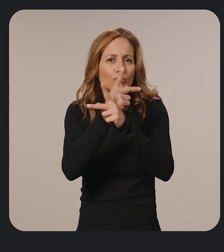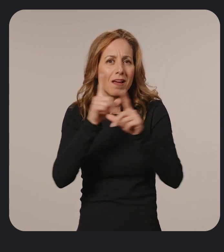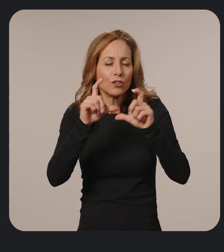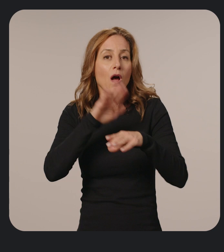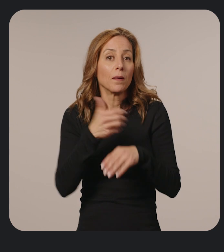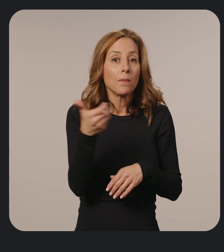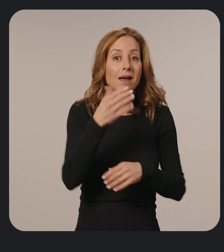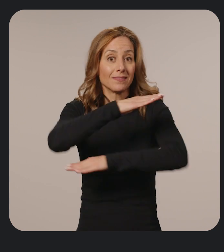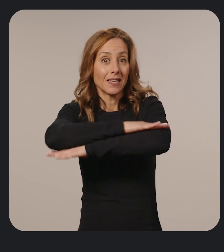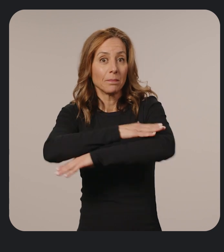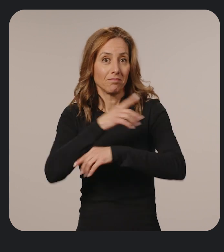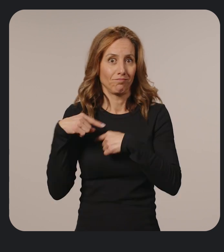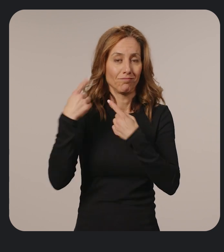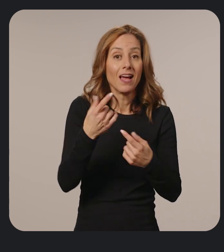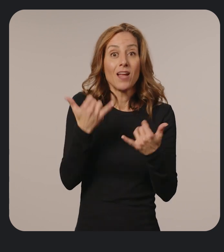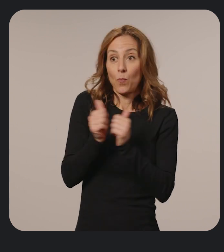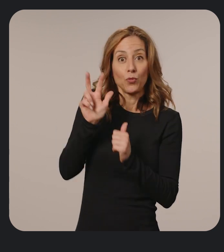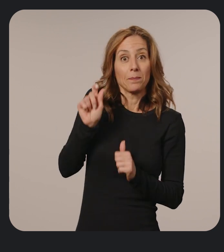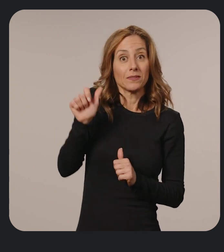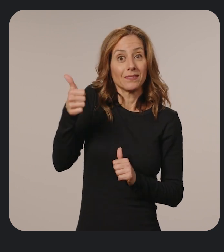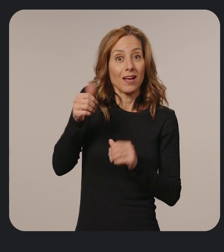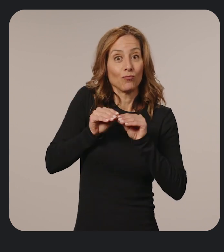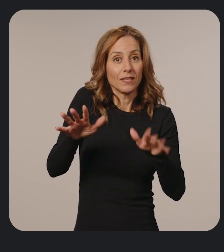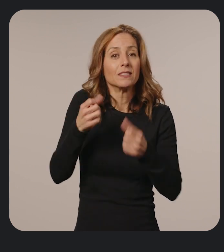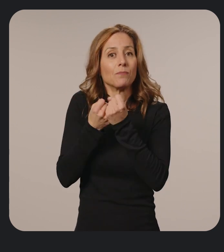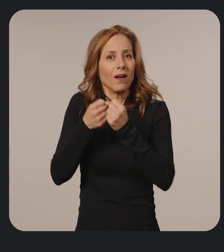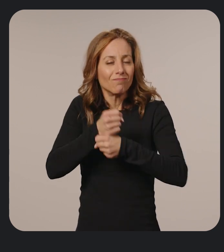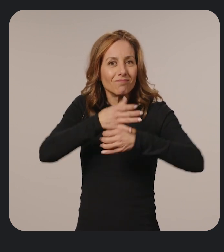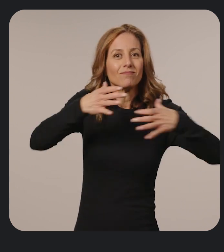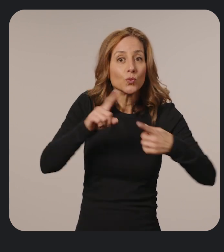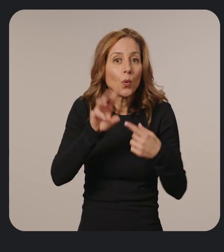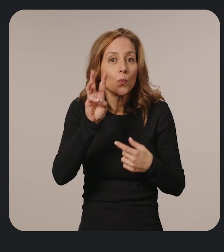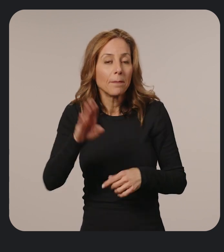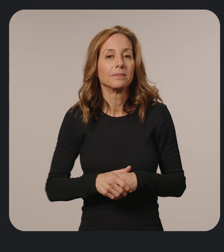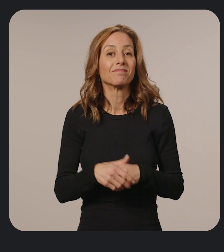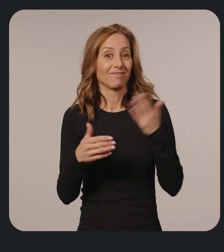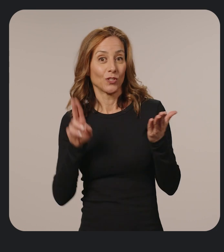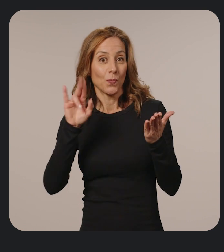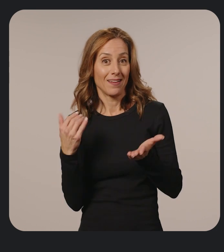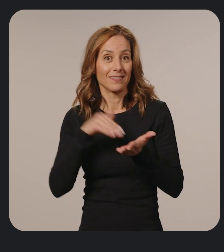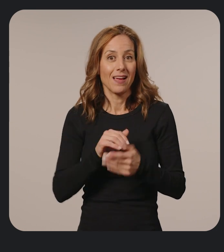for a while, and with a 3.10 release, that support extends to the web. Here's that UI again.